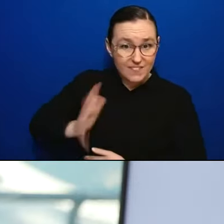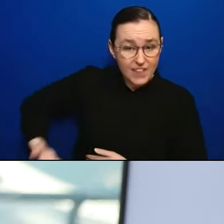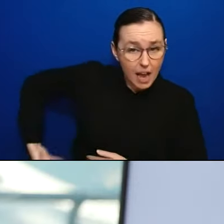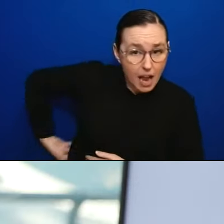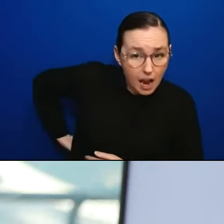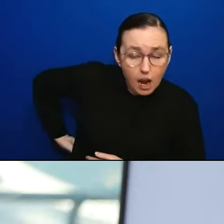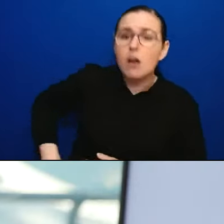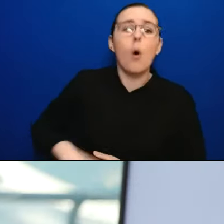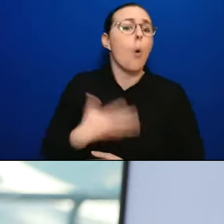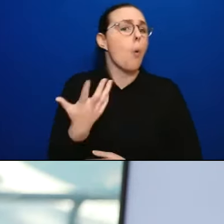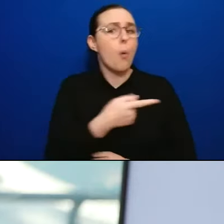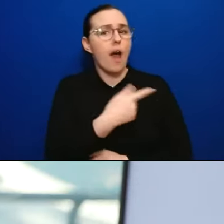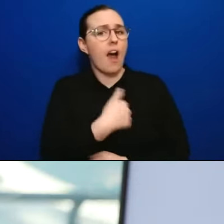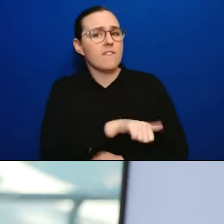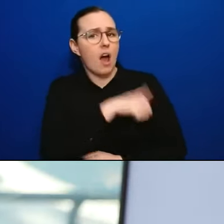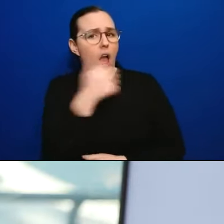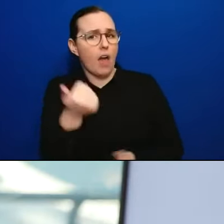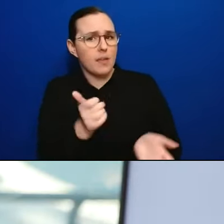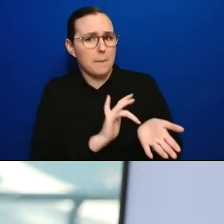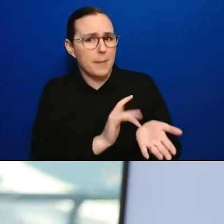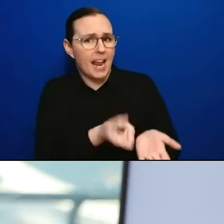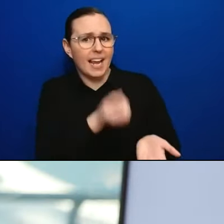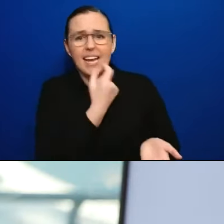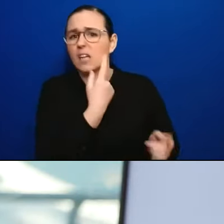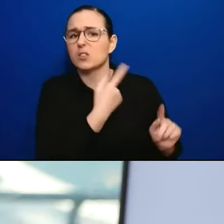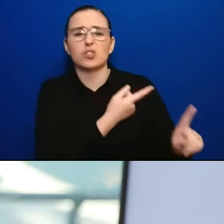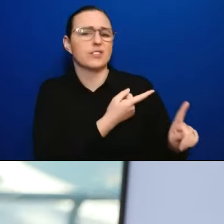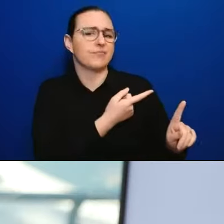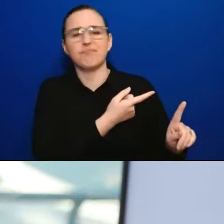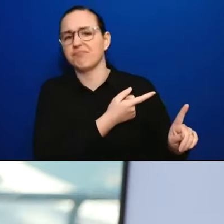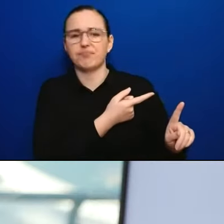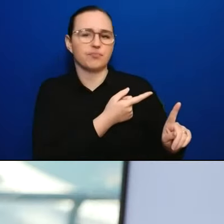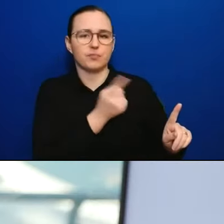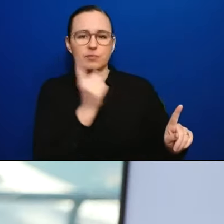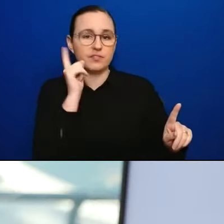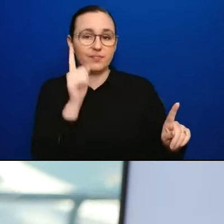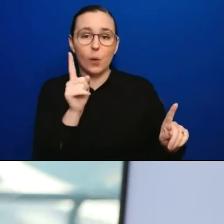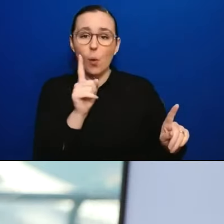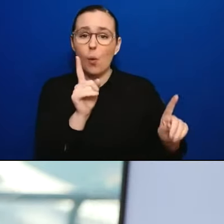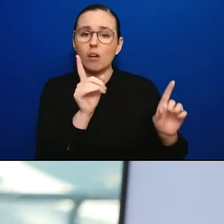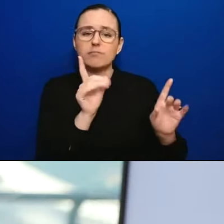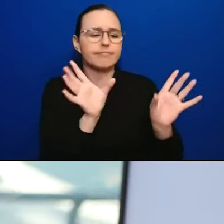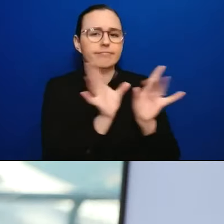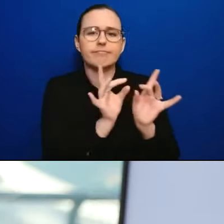The immune suppressant medications they are on. Anti-coagulants. These are some of the very